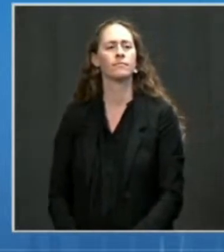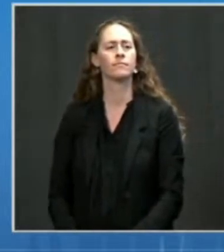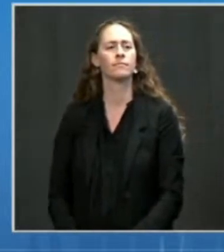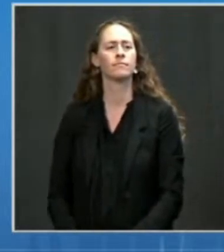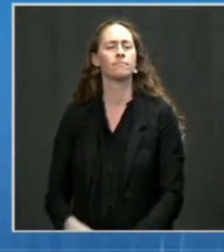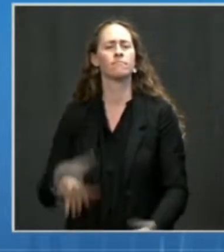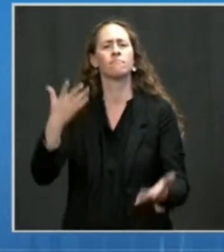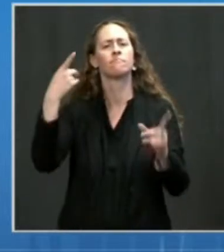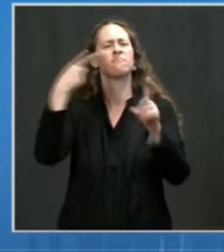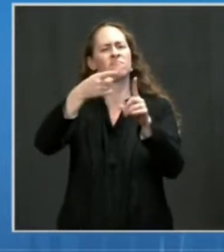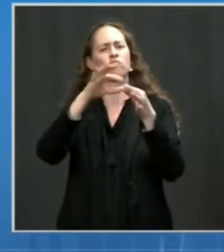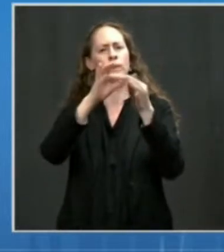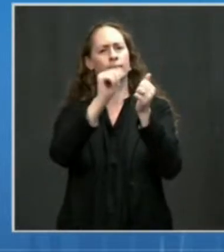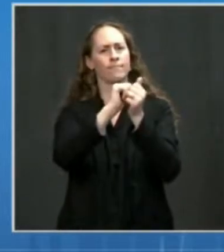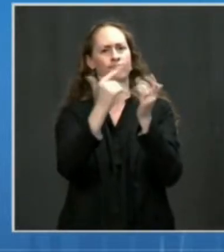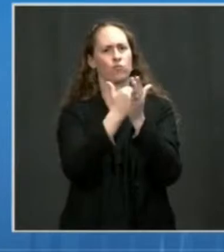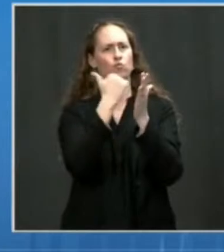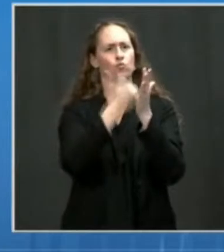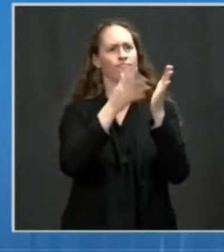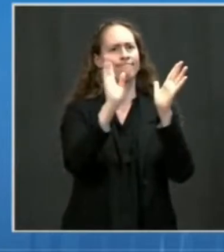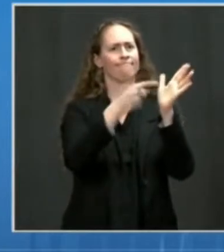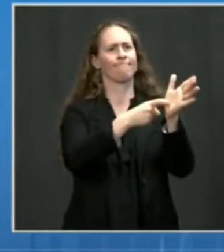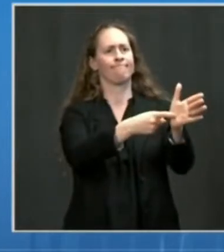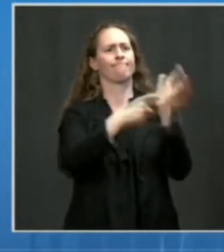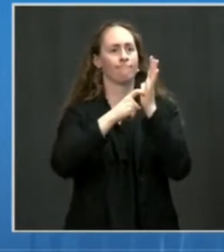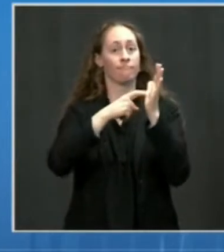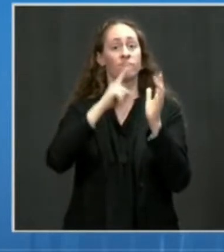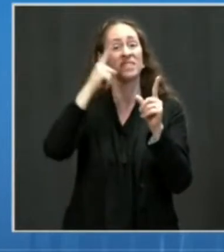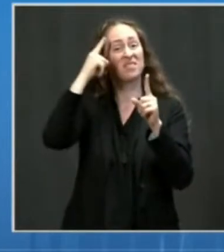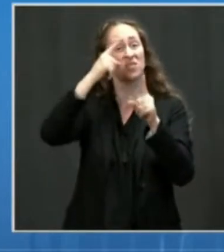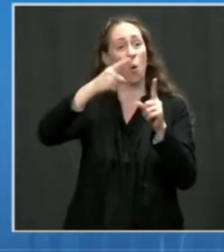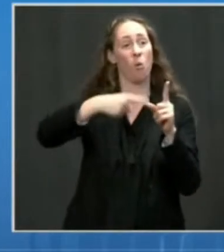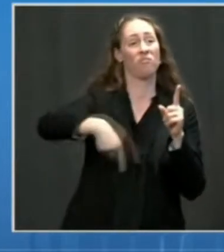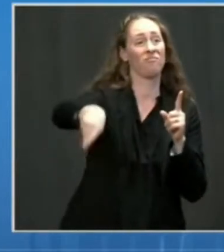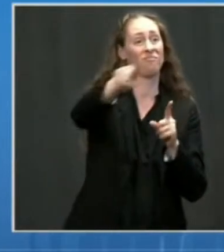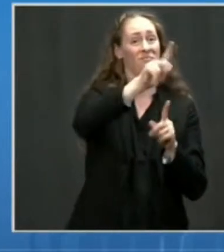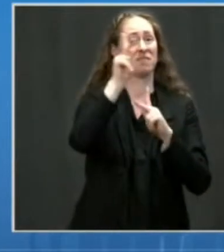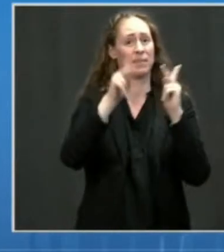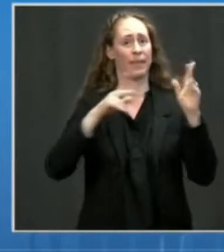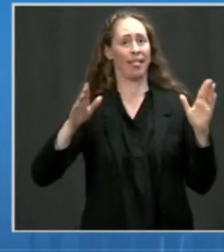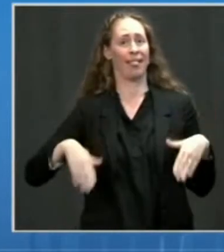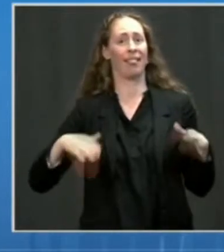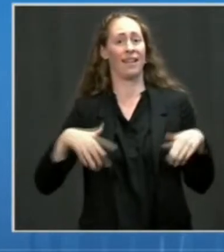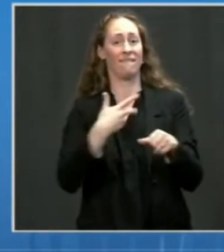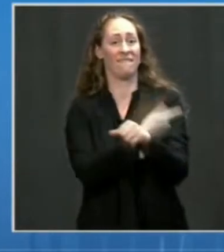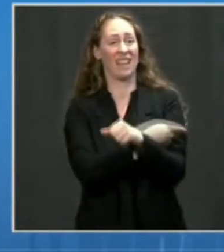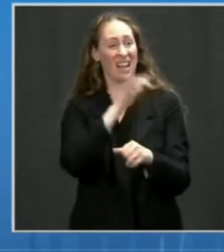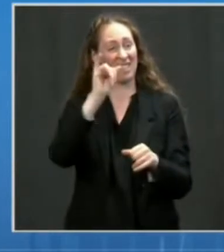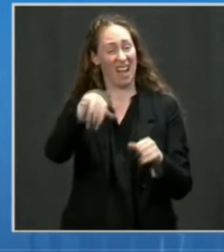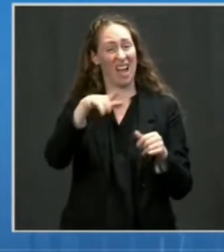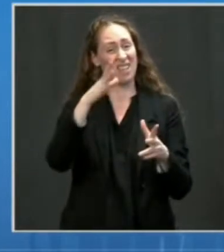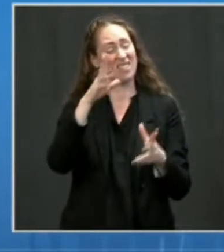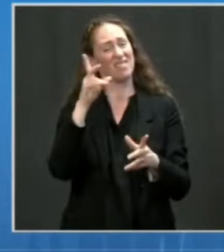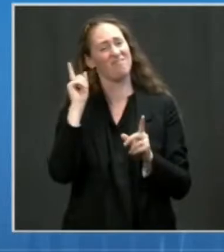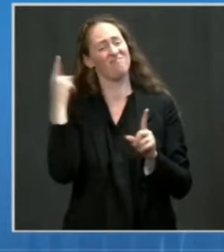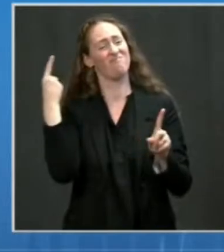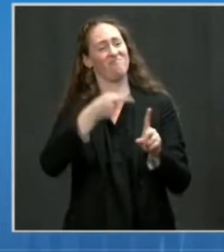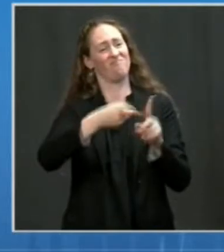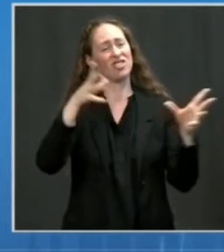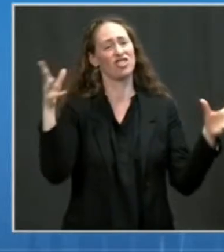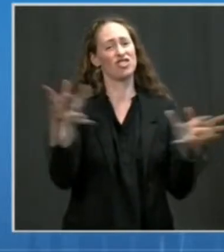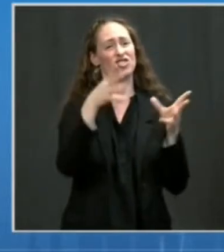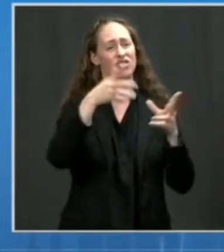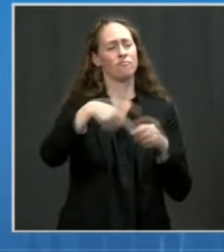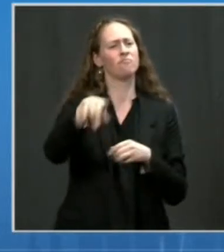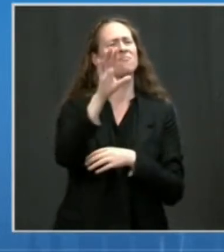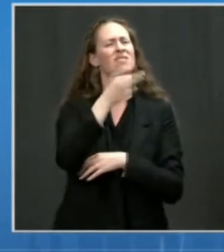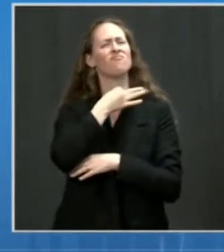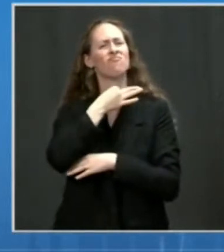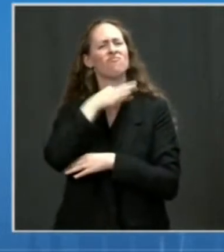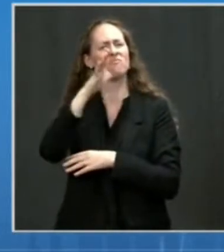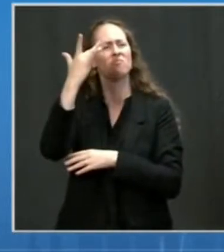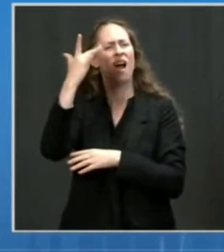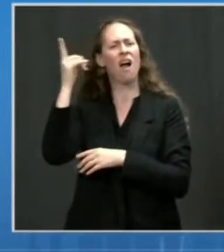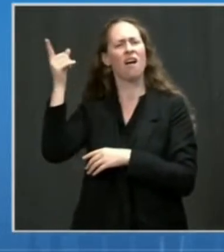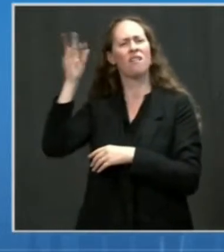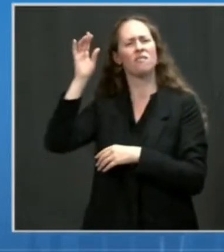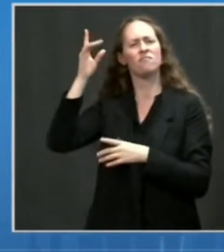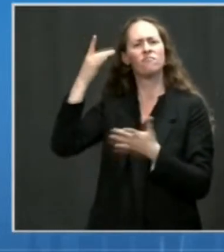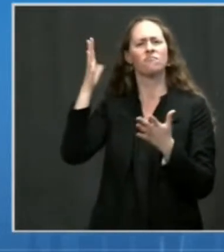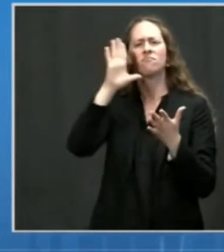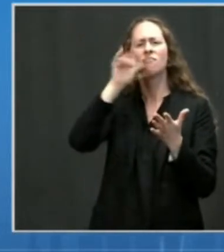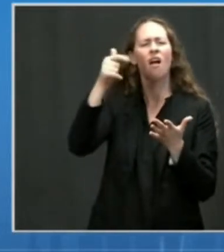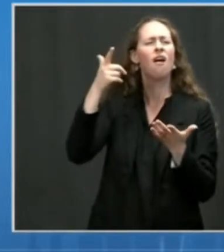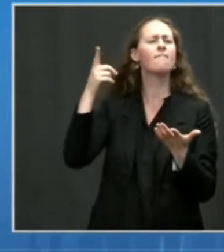MASON'S QUESTION EARLIER FOR YOU